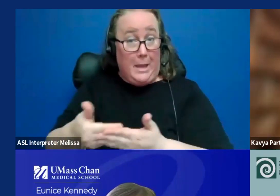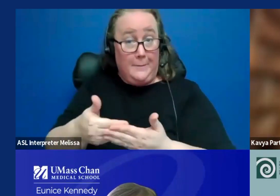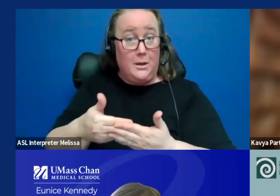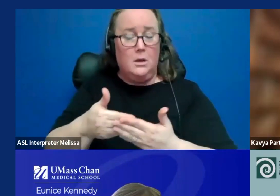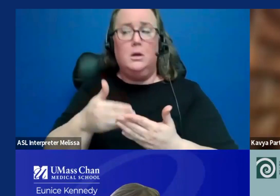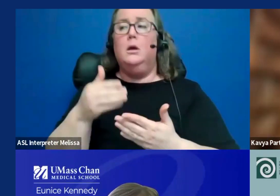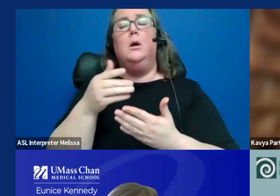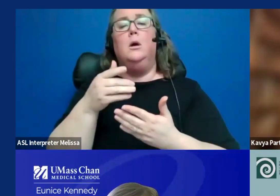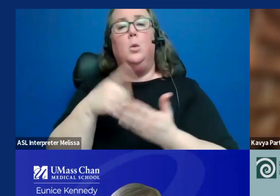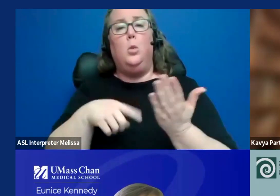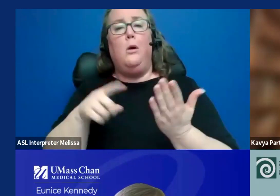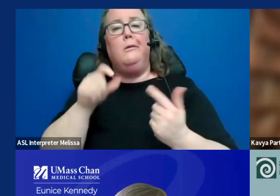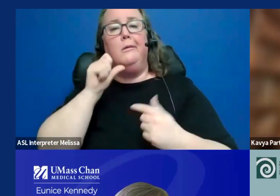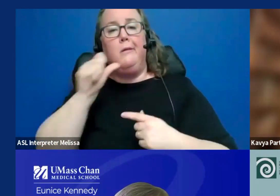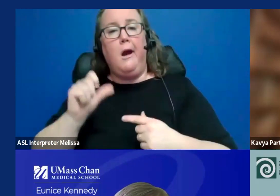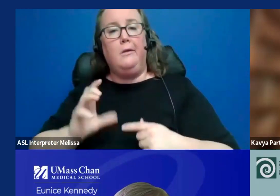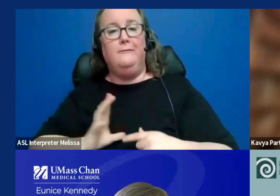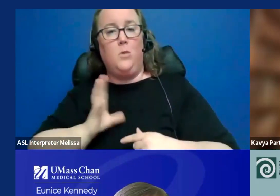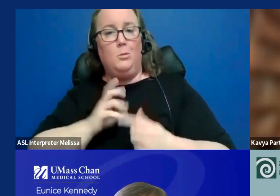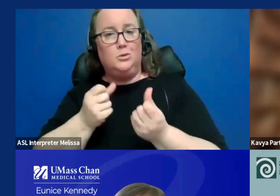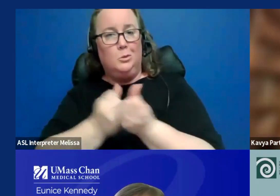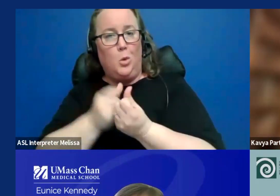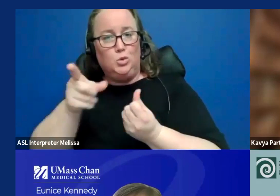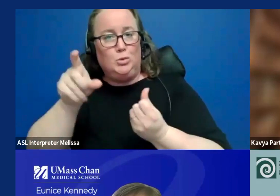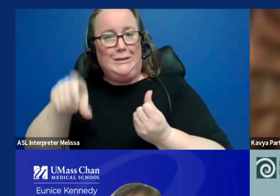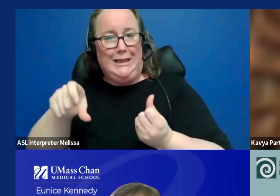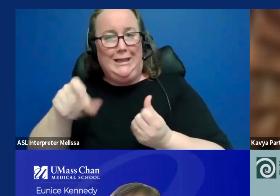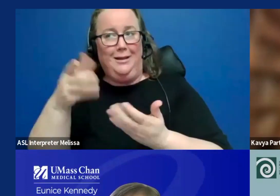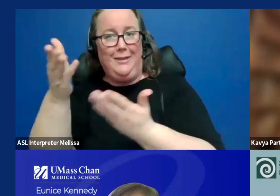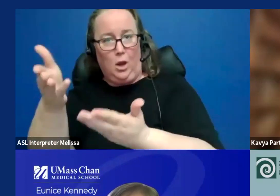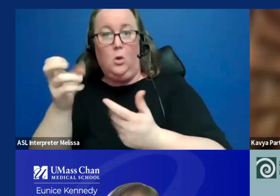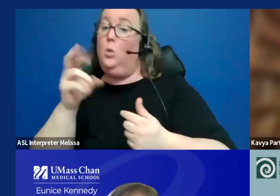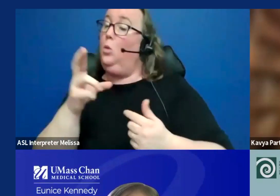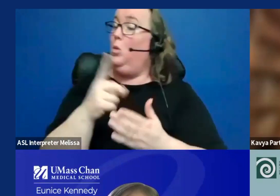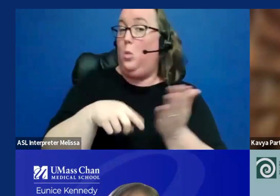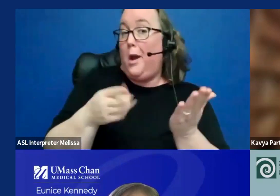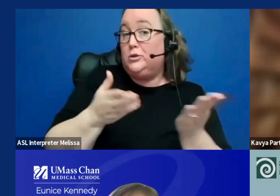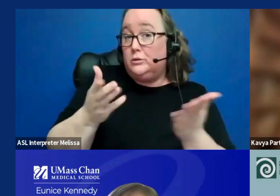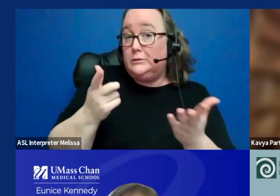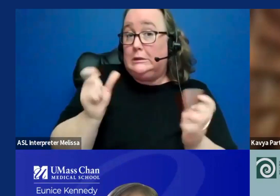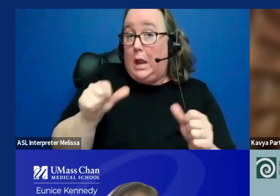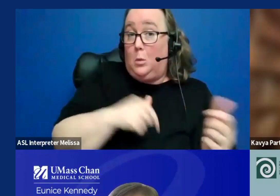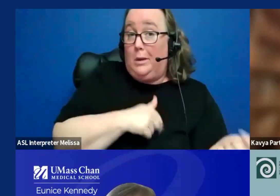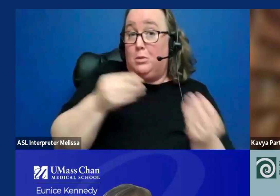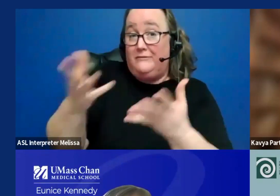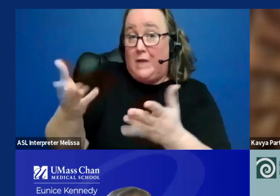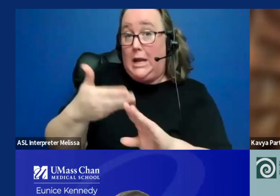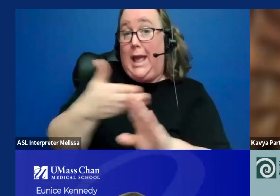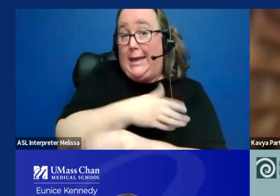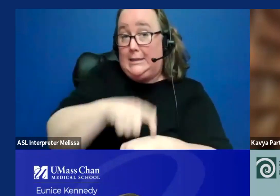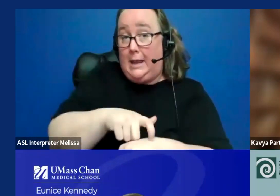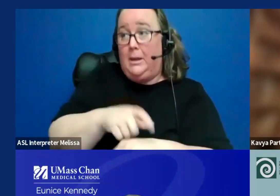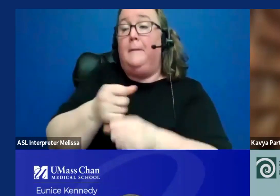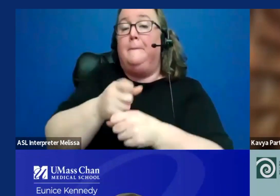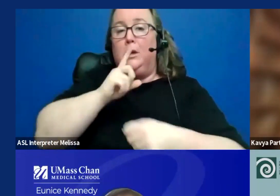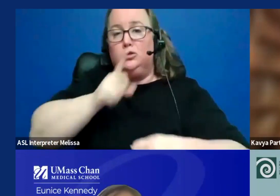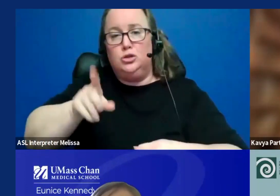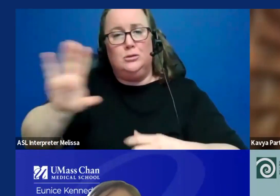or what are some types of services that we can link you up ahead of time with so that we can tell the hospital, you know, this is the parent's plan